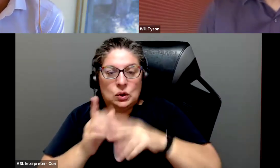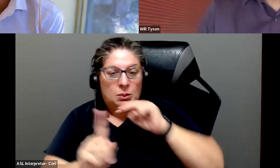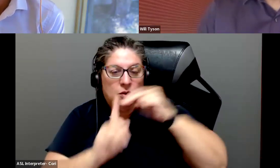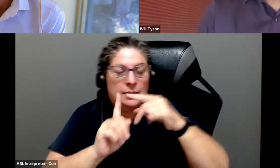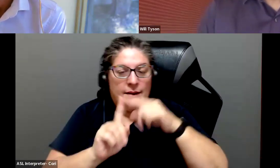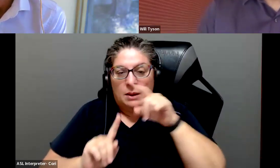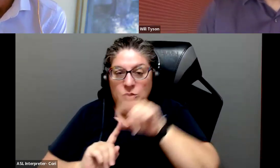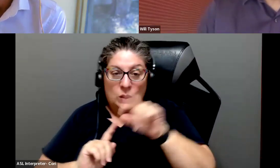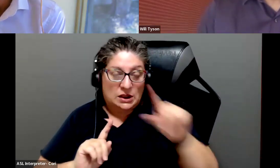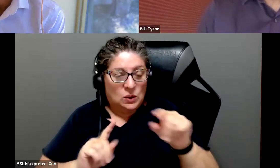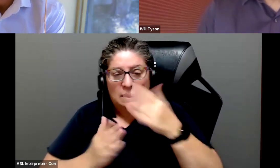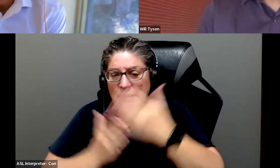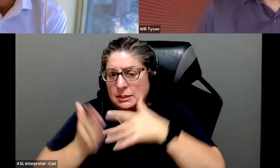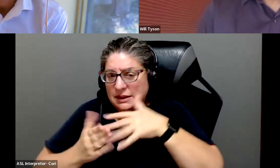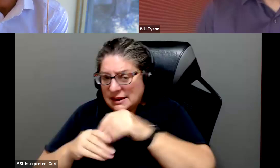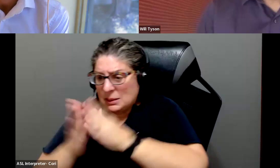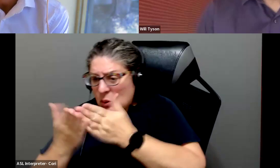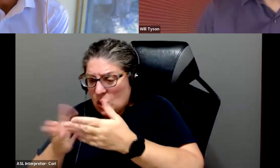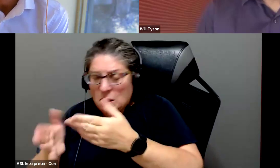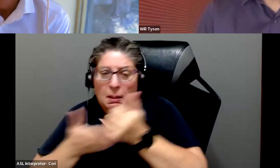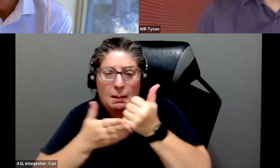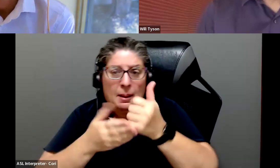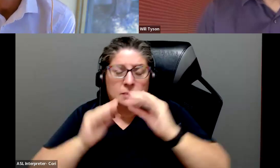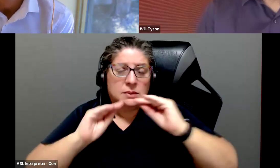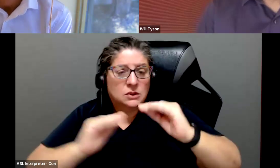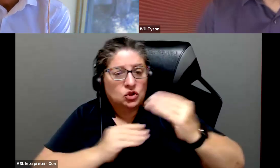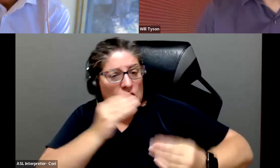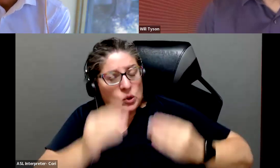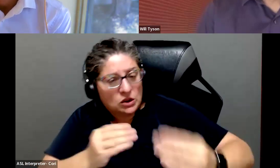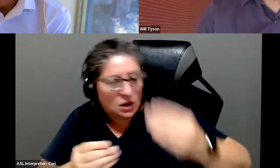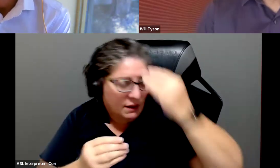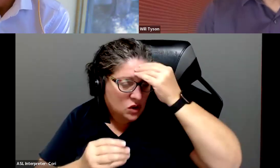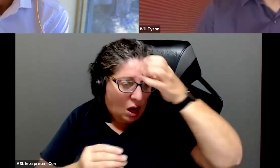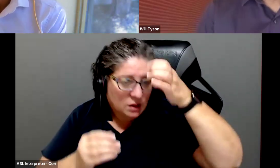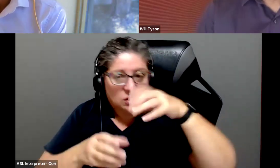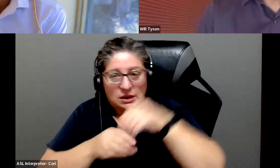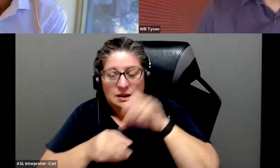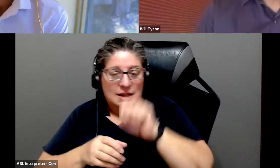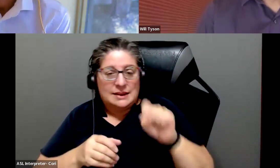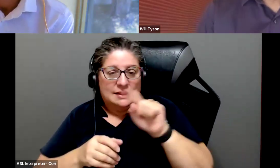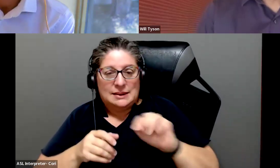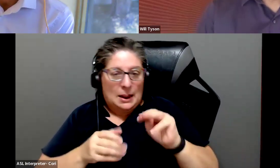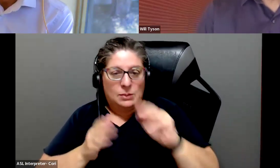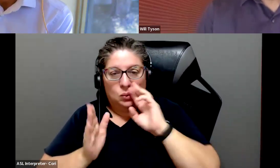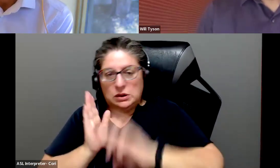How does some of the studies in the book inform the generation of knowledge within S-STEM research?